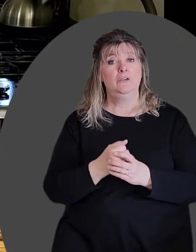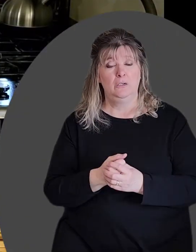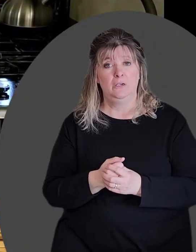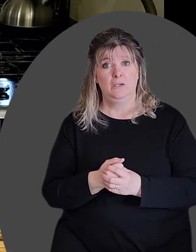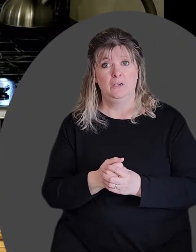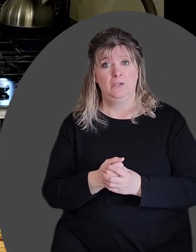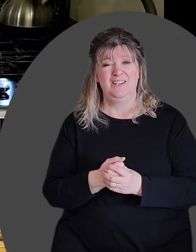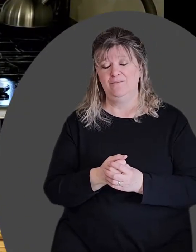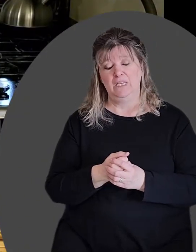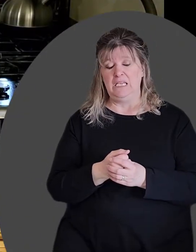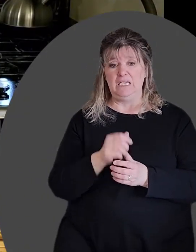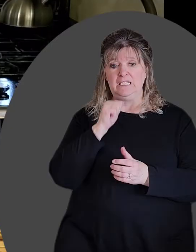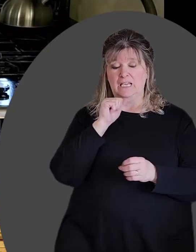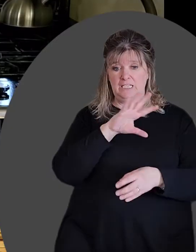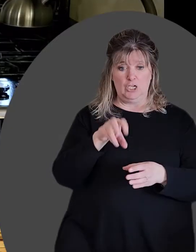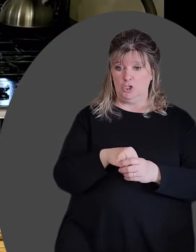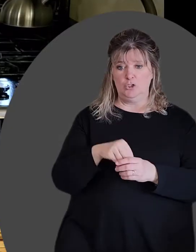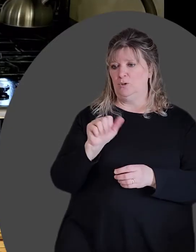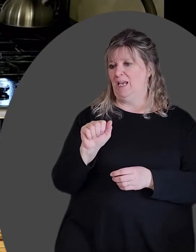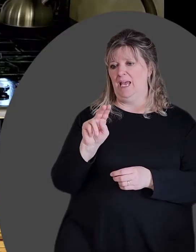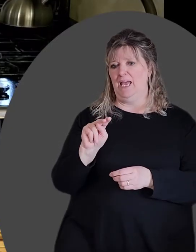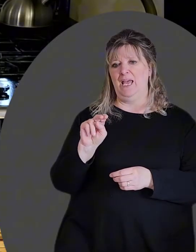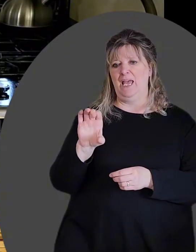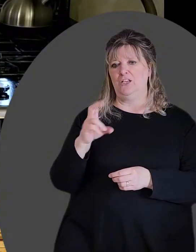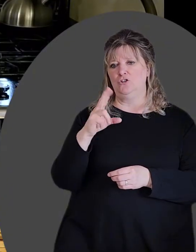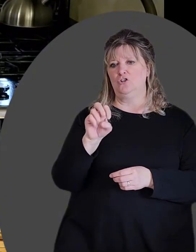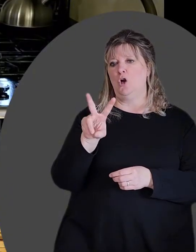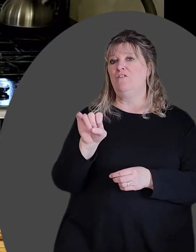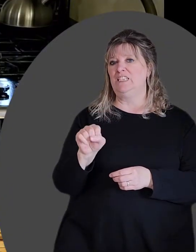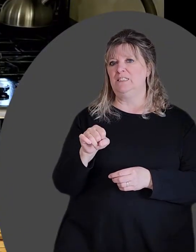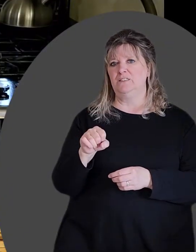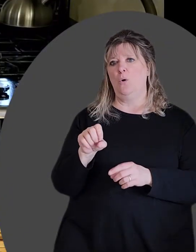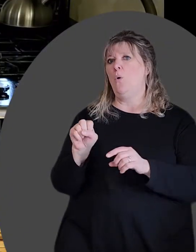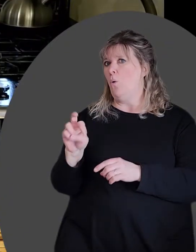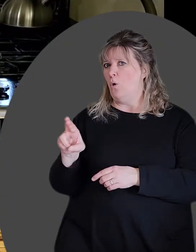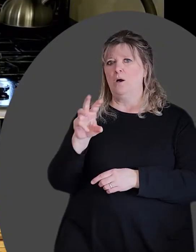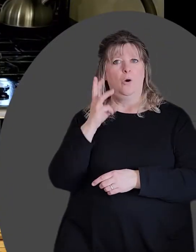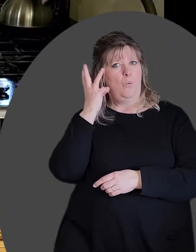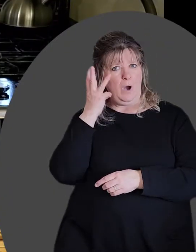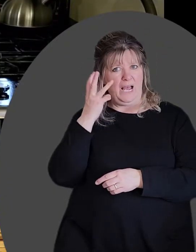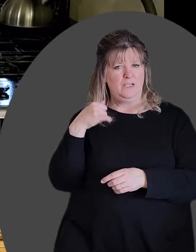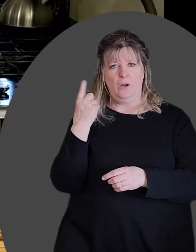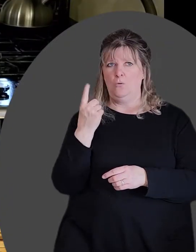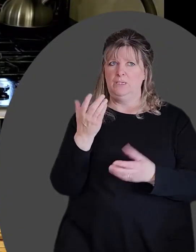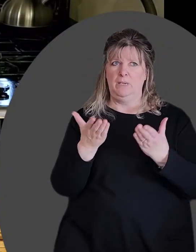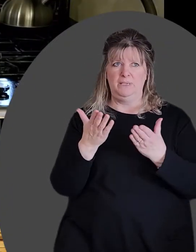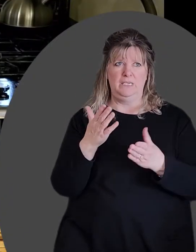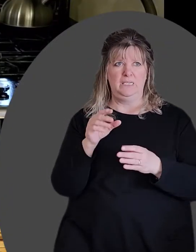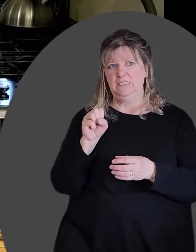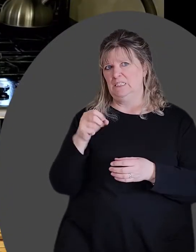that doesn't include anchovies and wine and only includes the spices and maybe some garlic